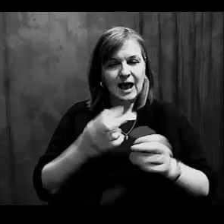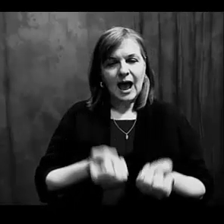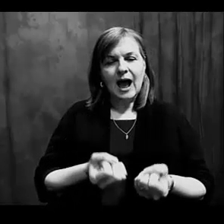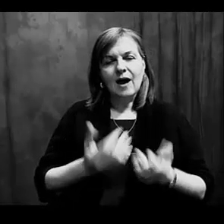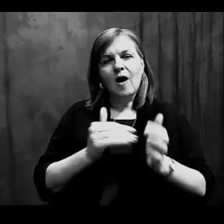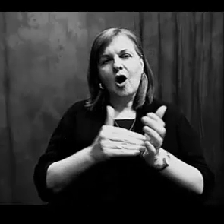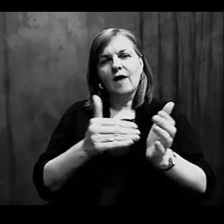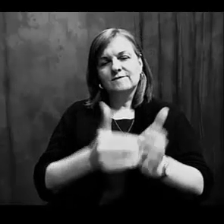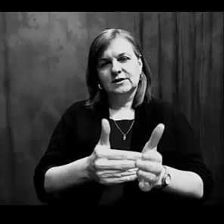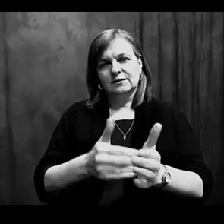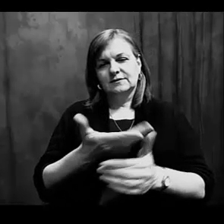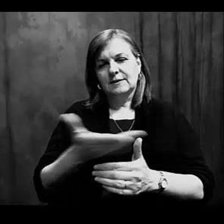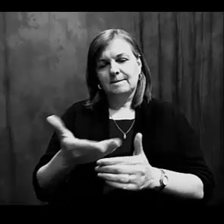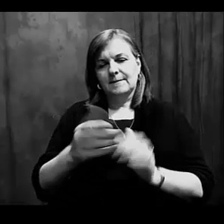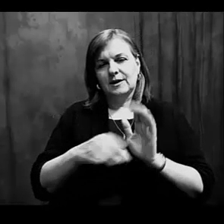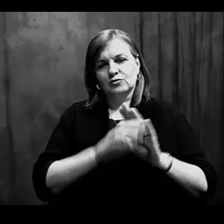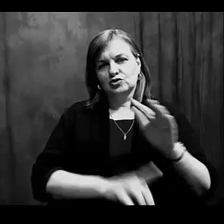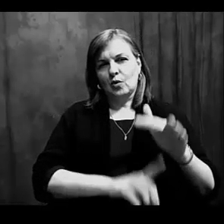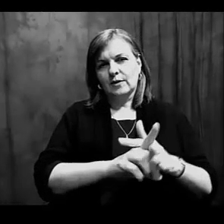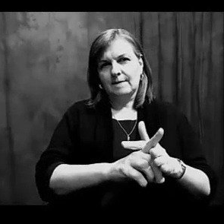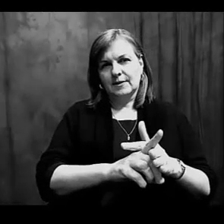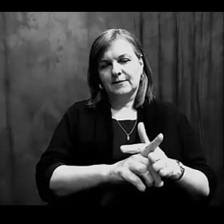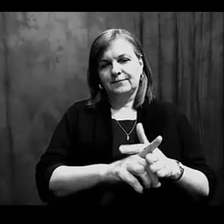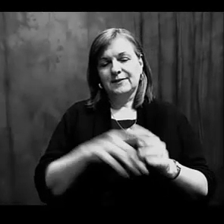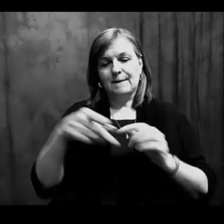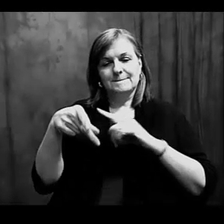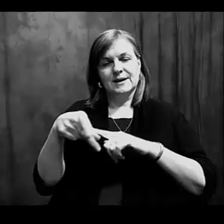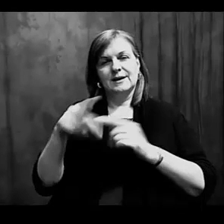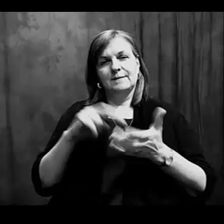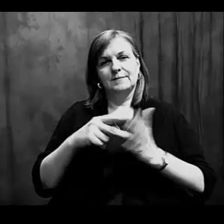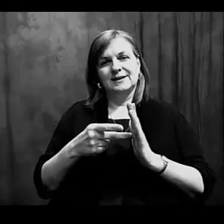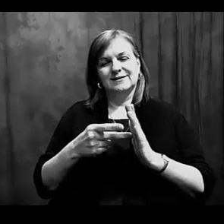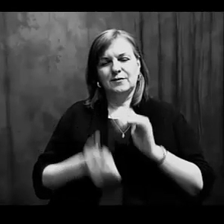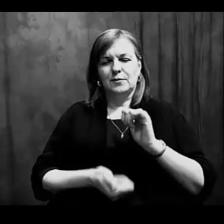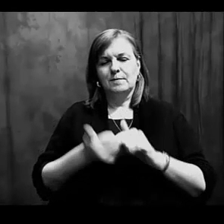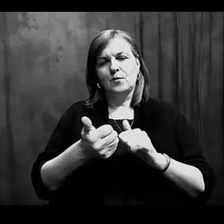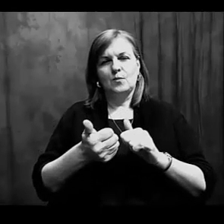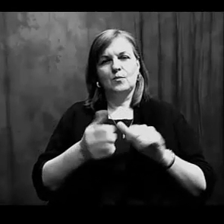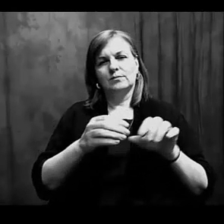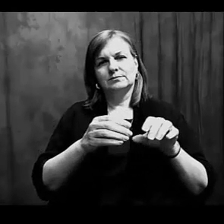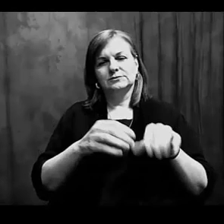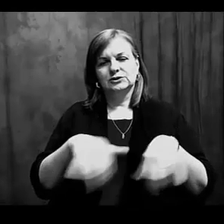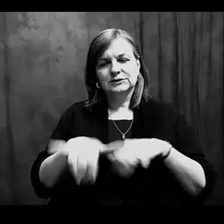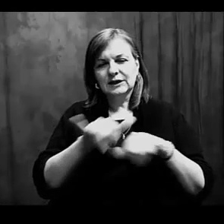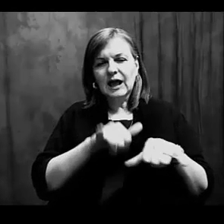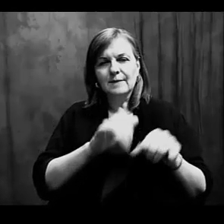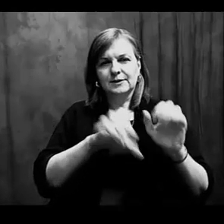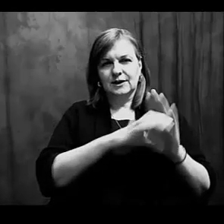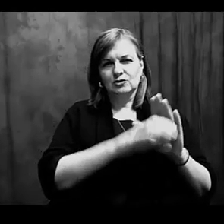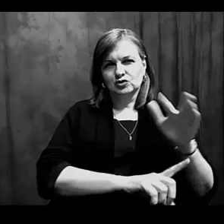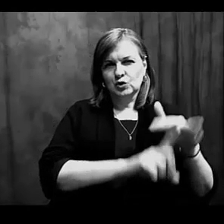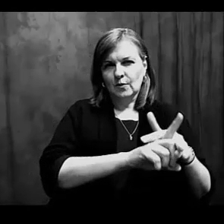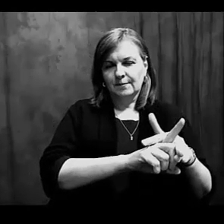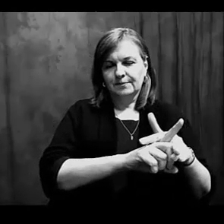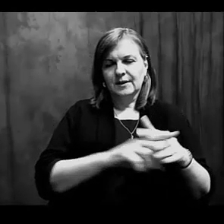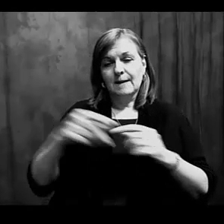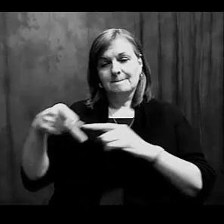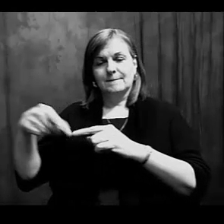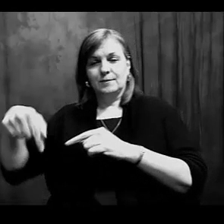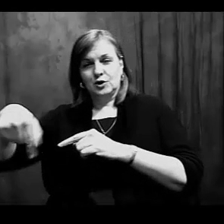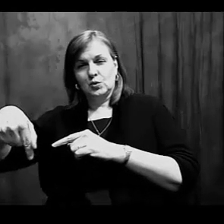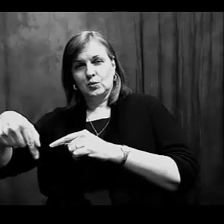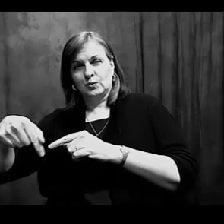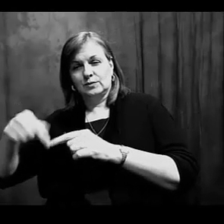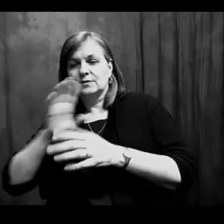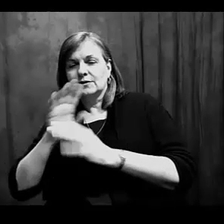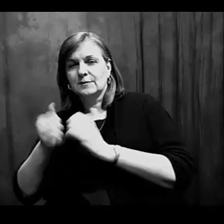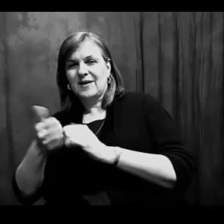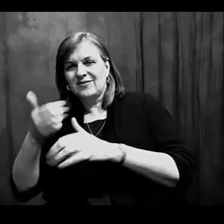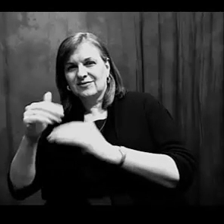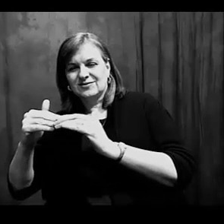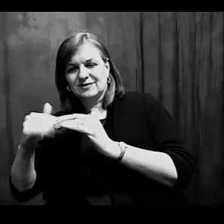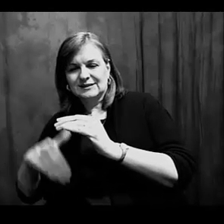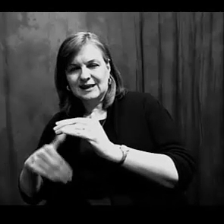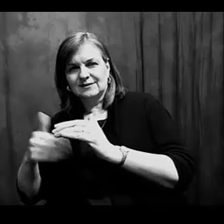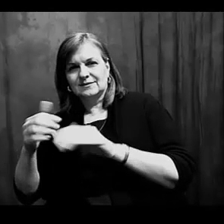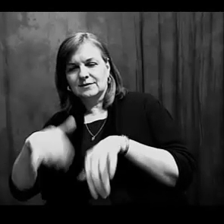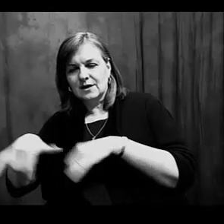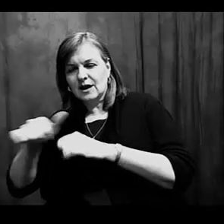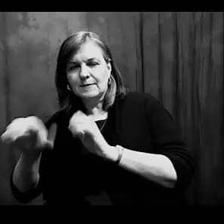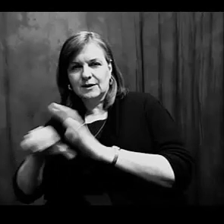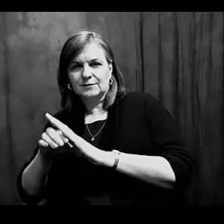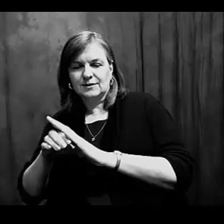the appearance of different alleles in a population -- p refers to the frequency of the more common -- q the les common